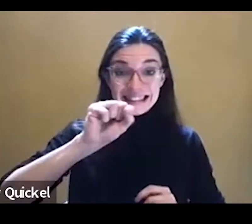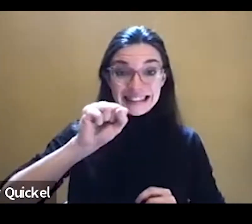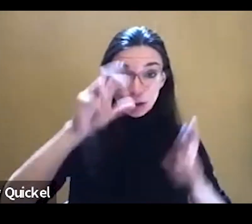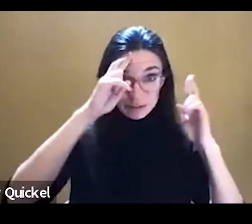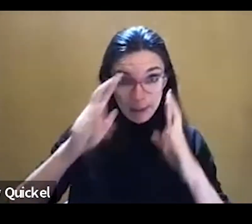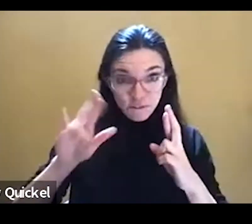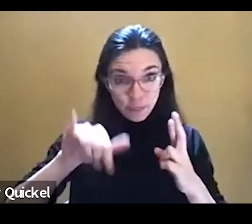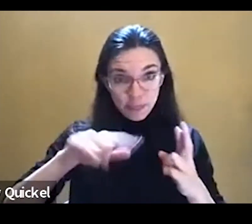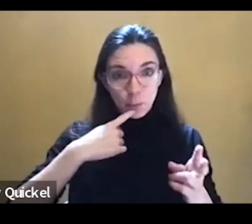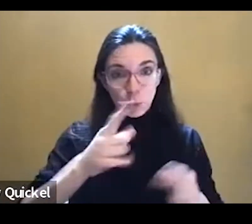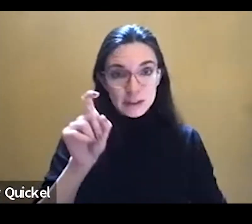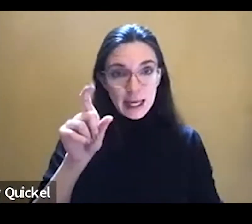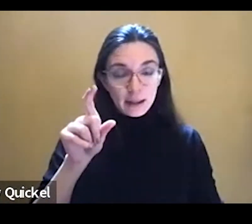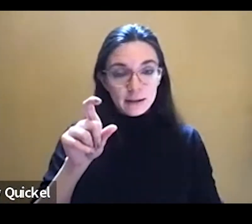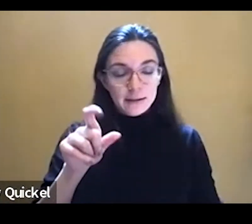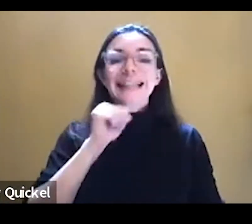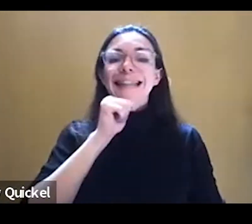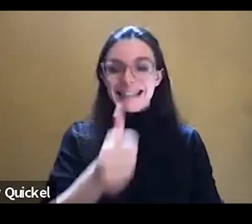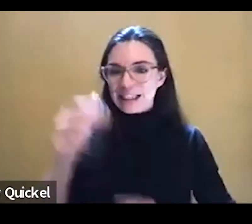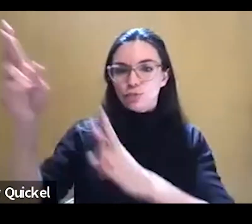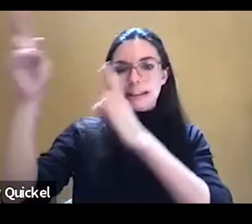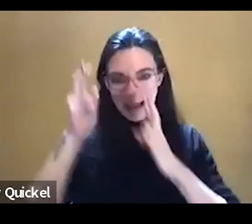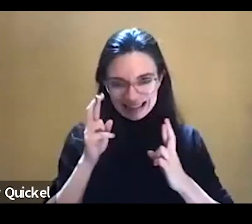"disrespected."